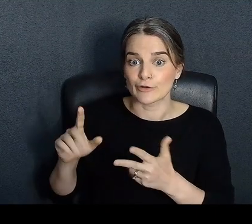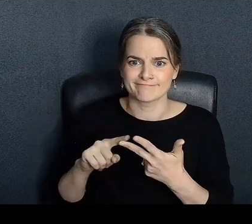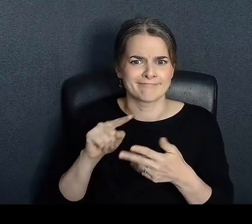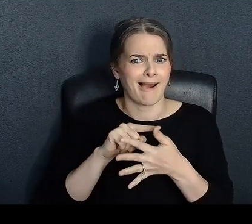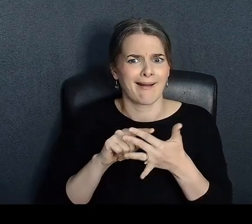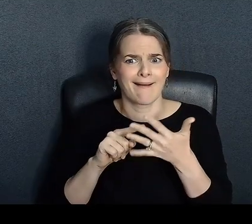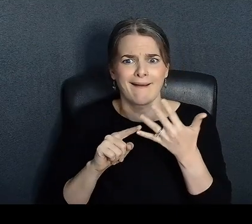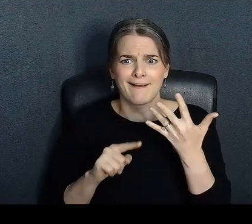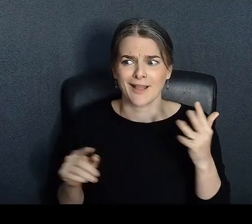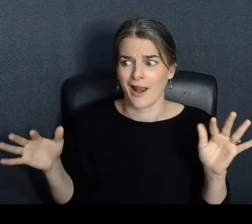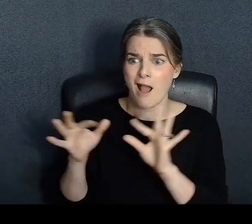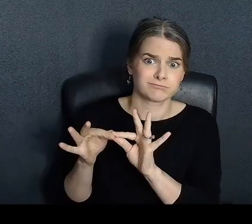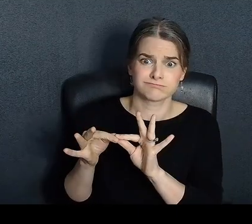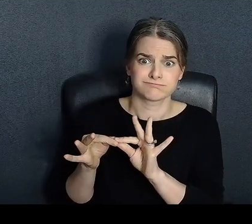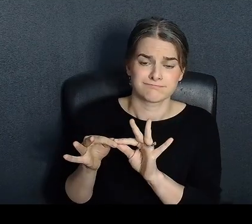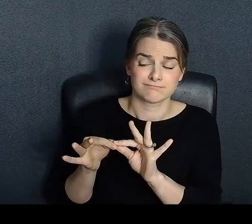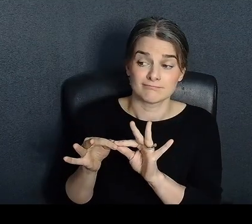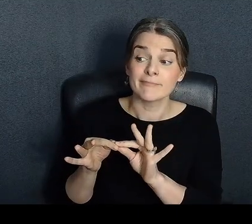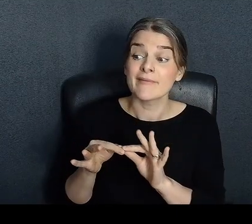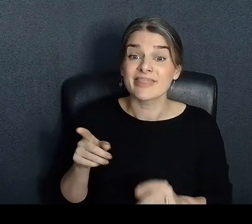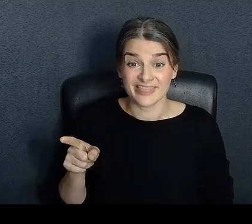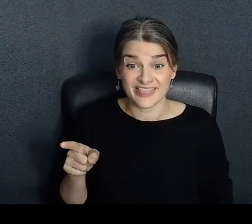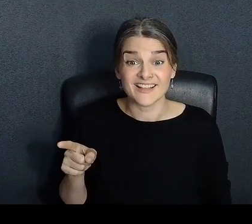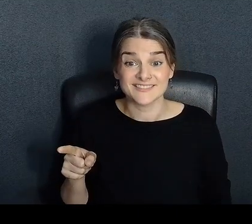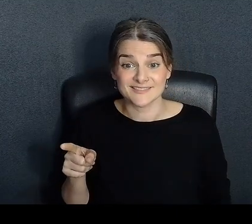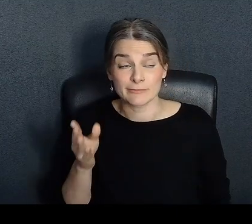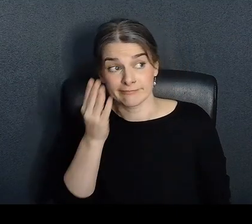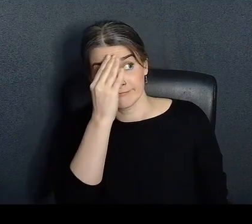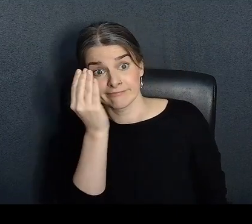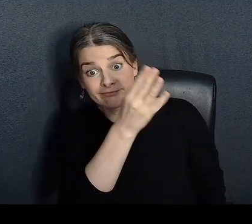And this lets the user know what is happening around them.